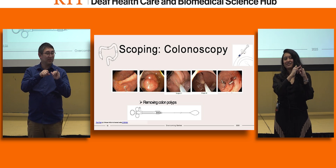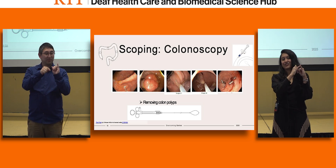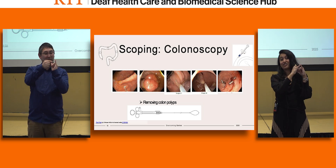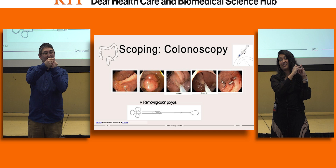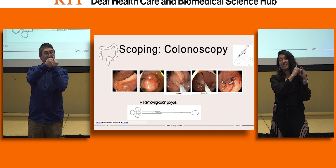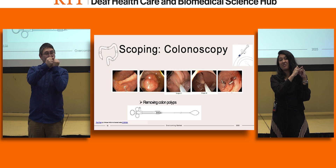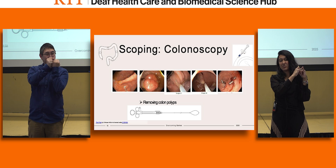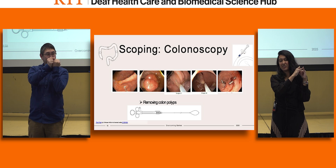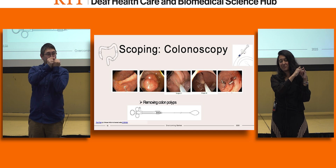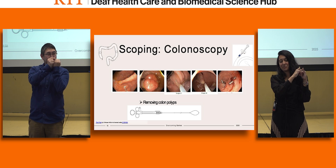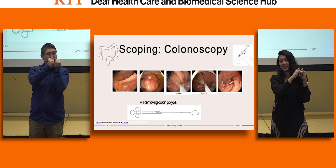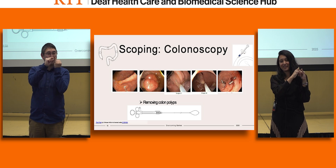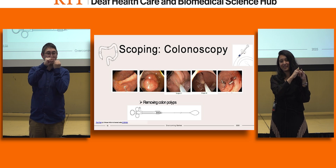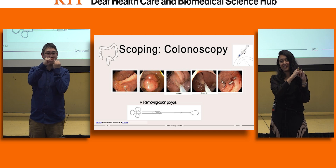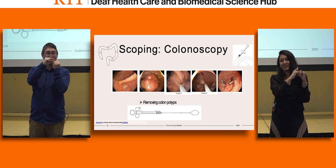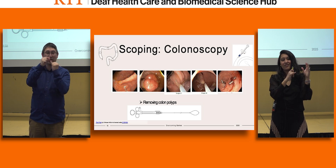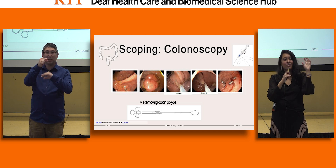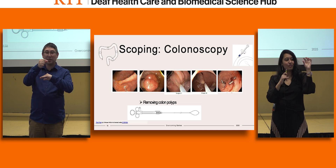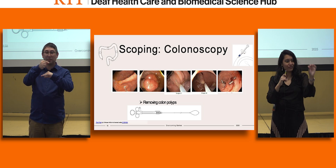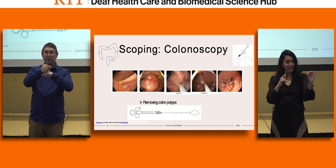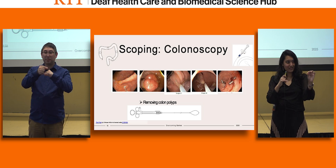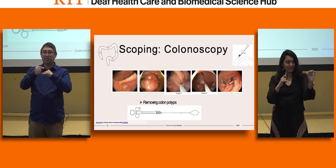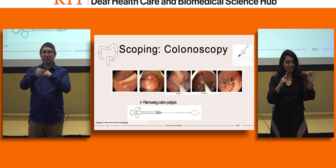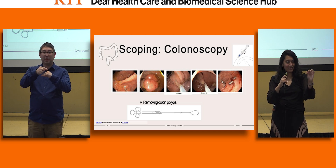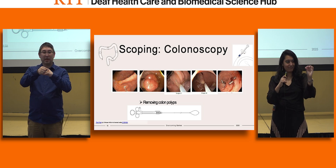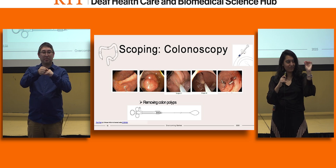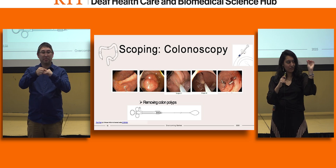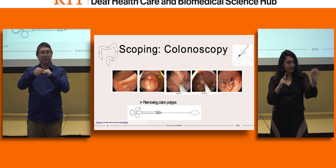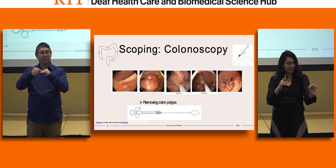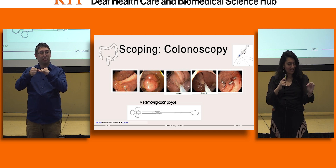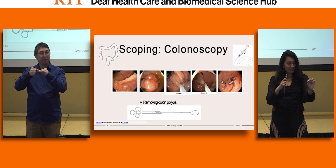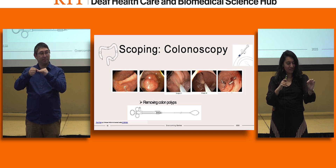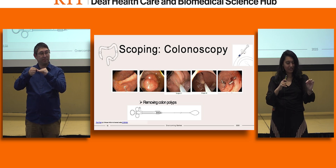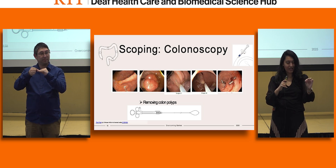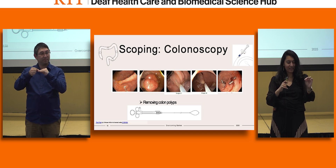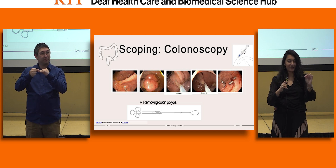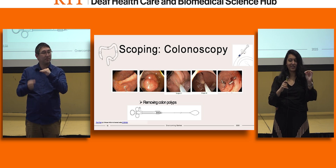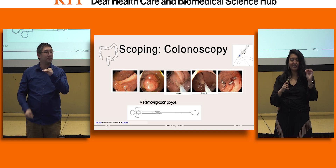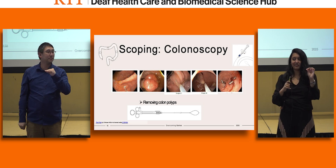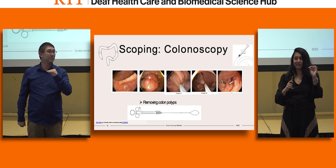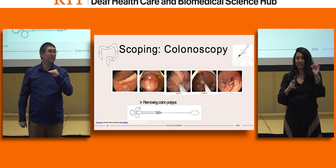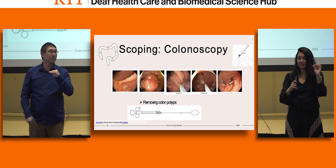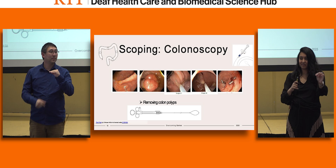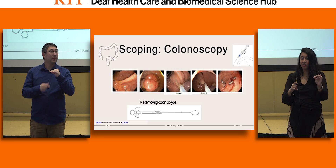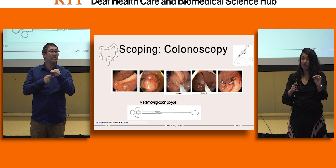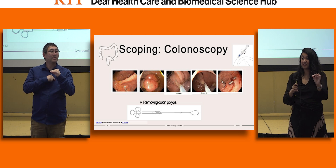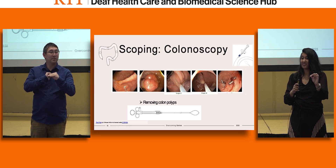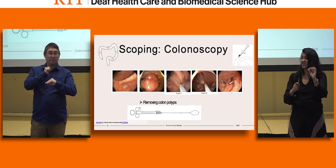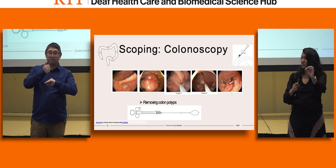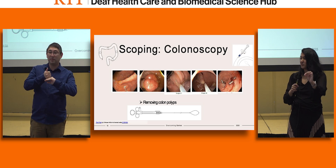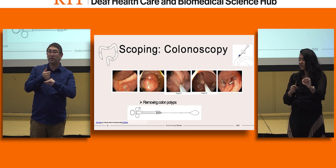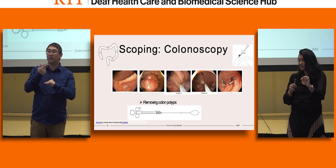of just the top part of my pinky over that area, close down on that, and that causes hemostasis